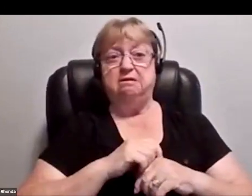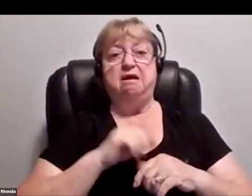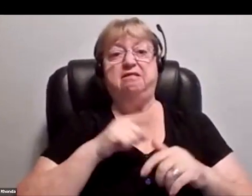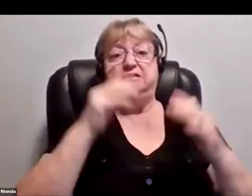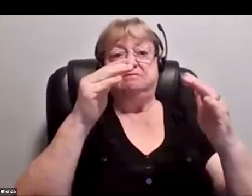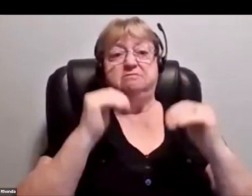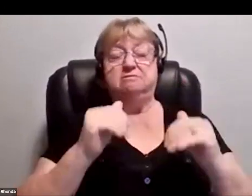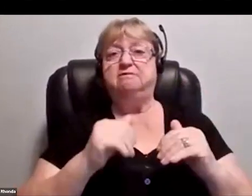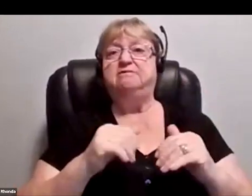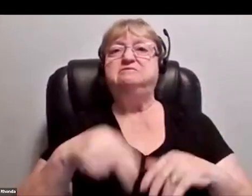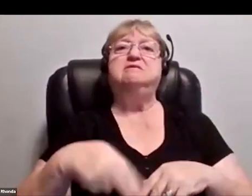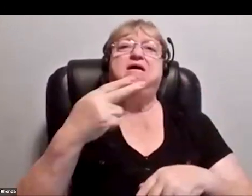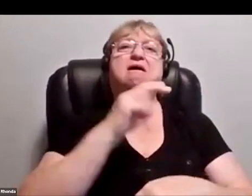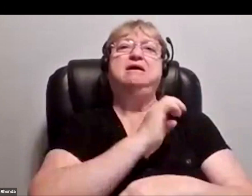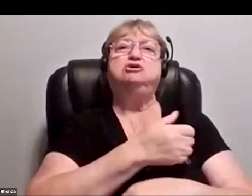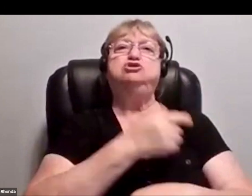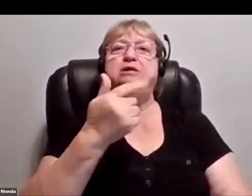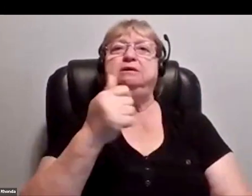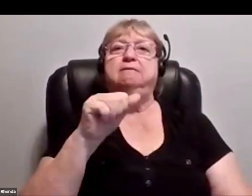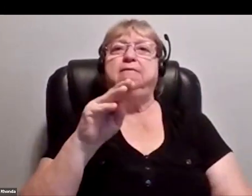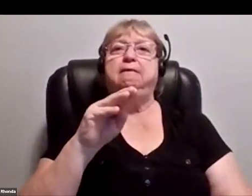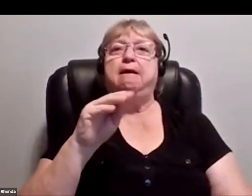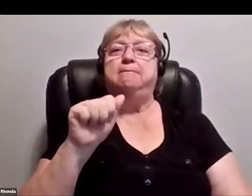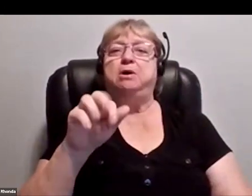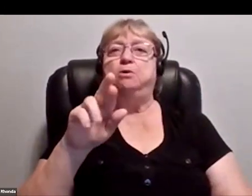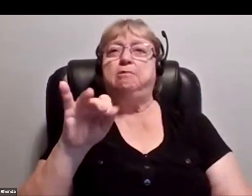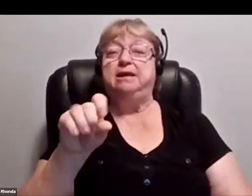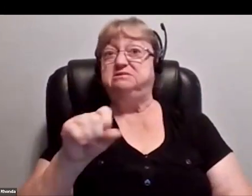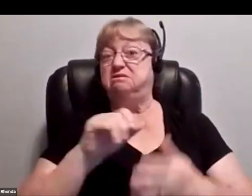These are the highest energy radiation that we can observe.